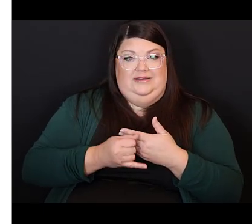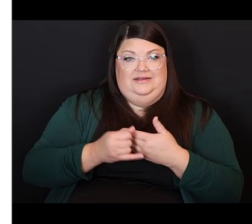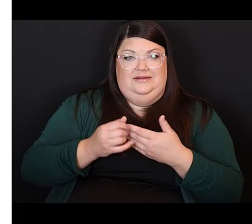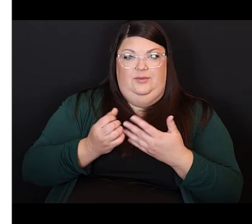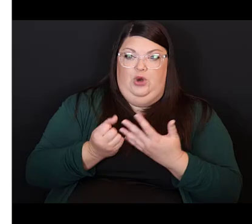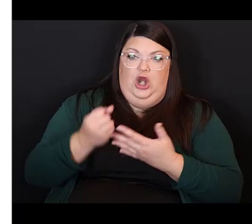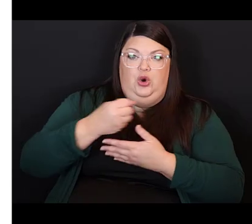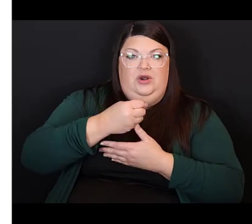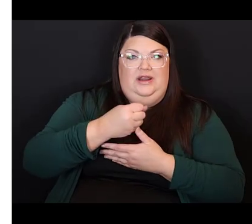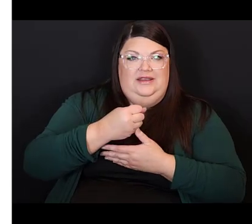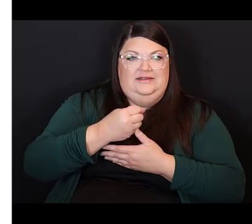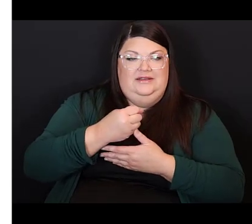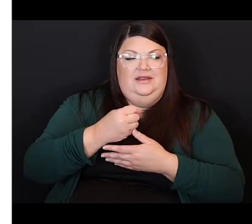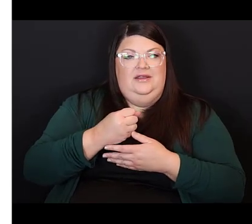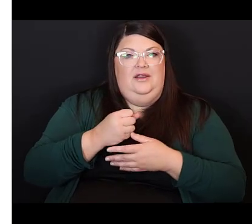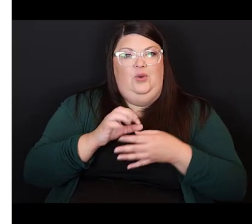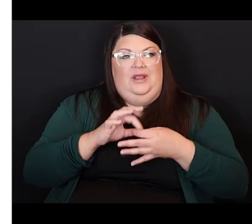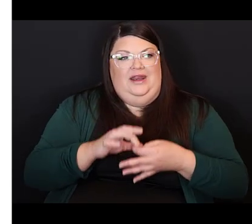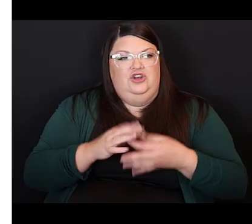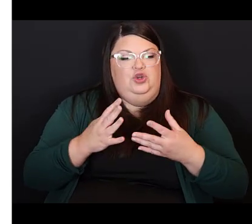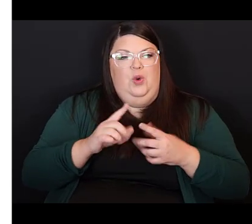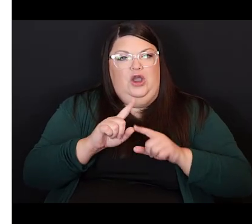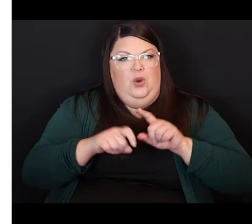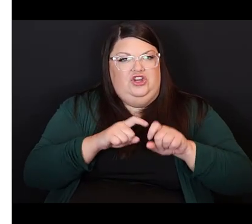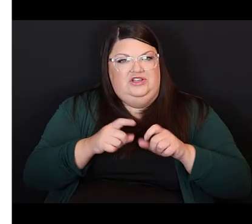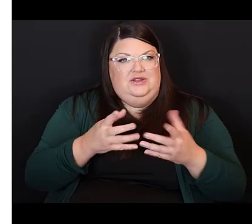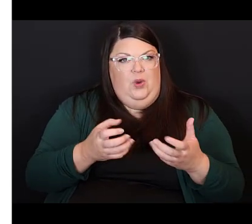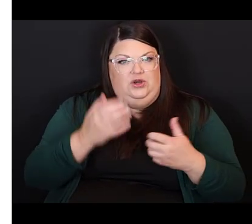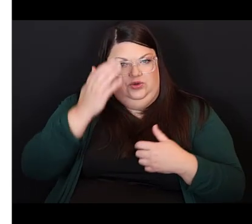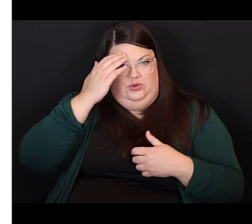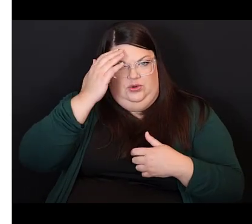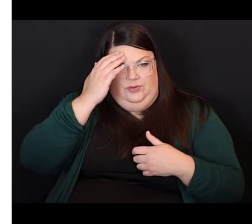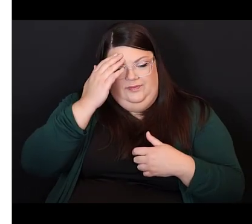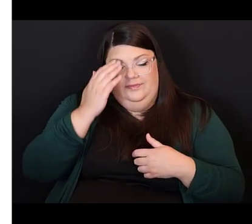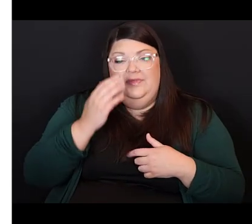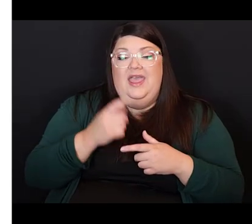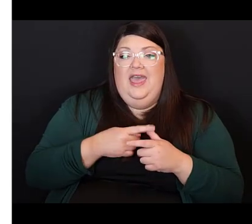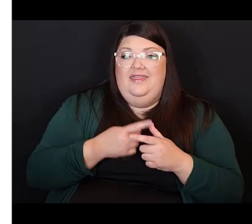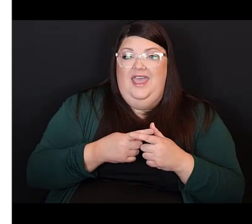answering the questions they wanted to know. We then took the information provided by our